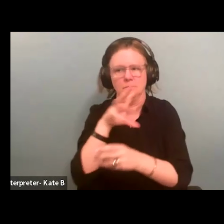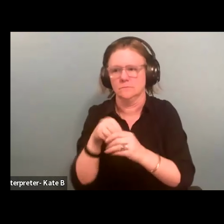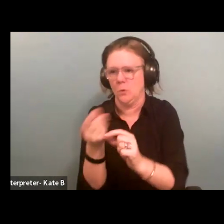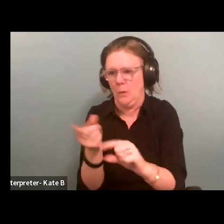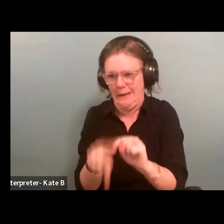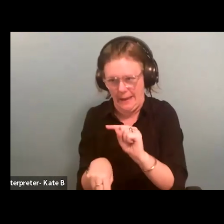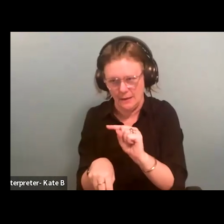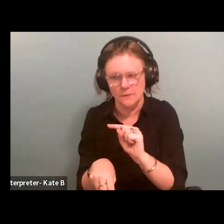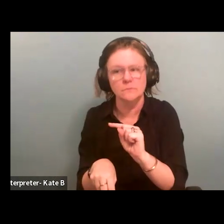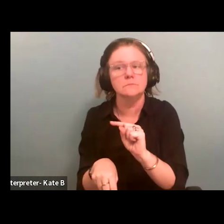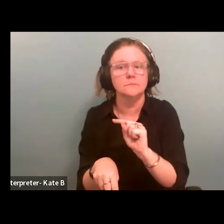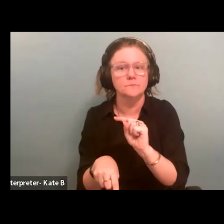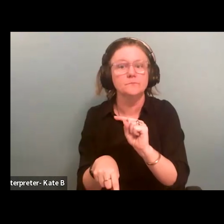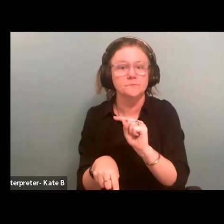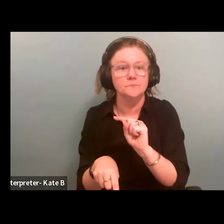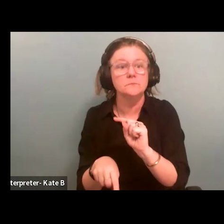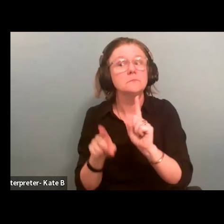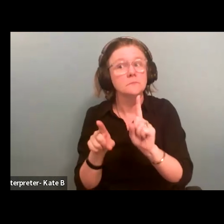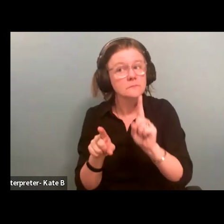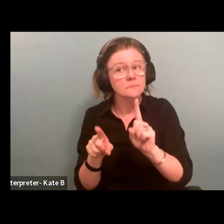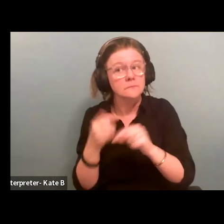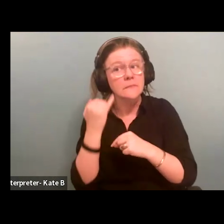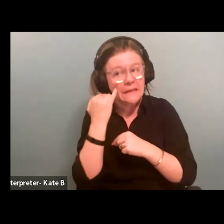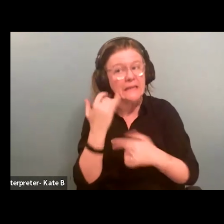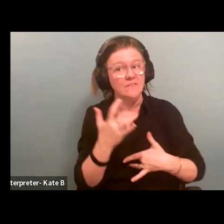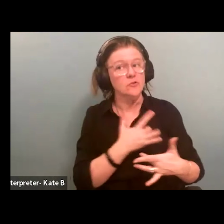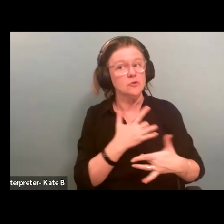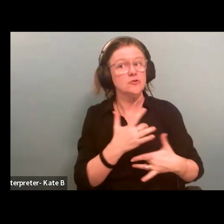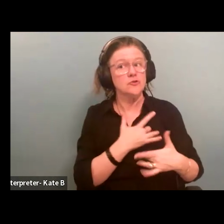for Protective Services. In those instances, especially if they're in another state,